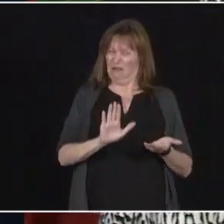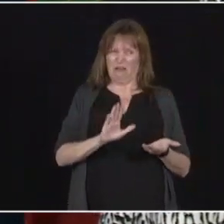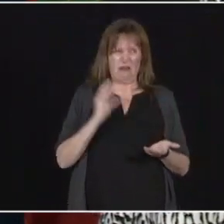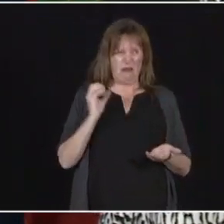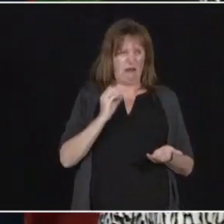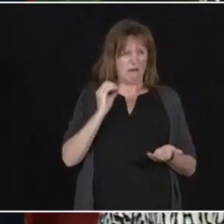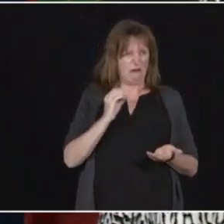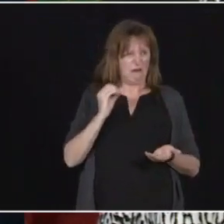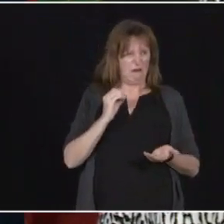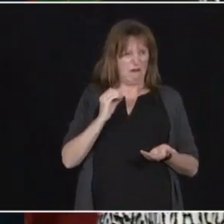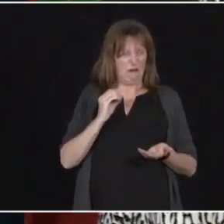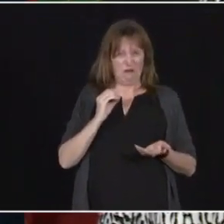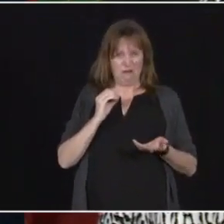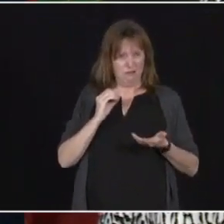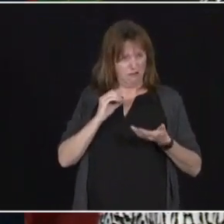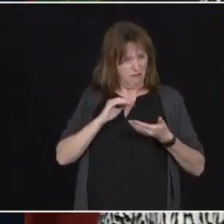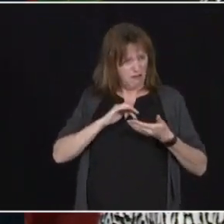Would you consider this Ontario sticking together